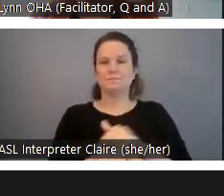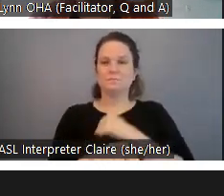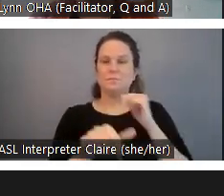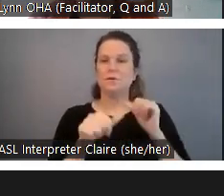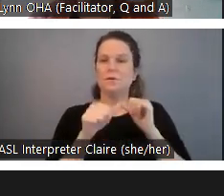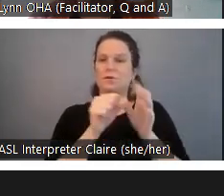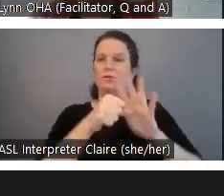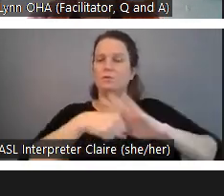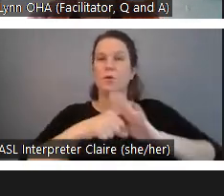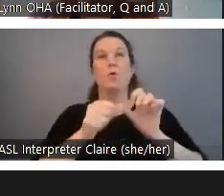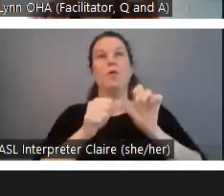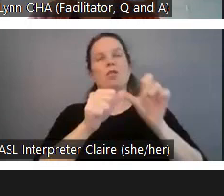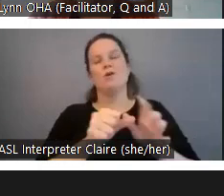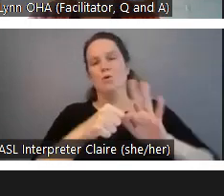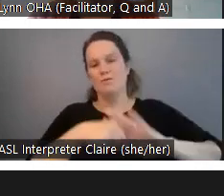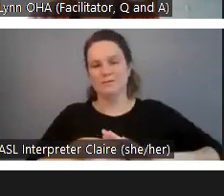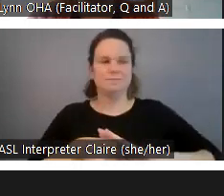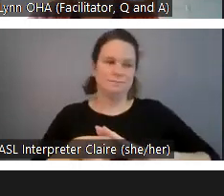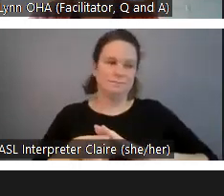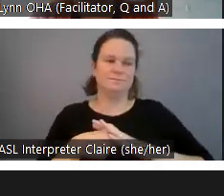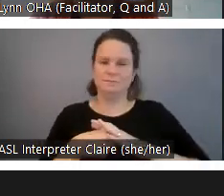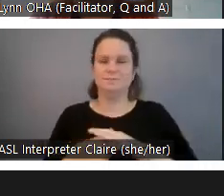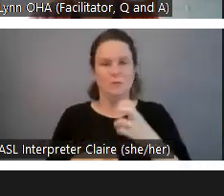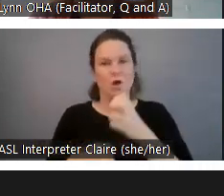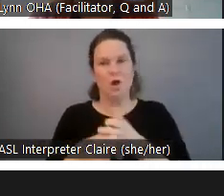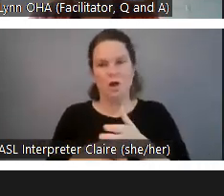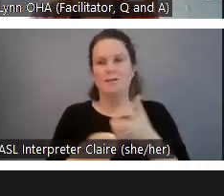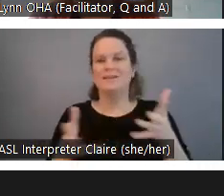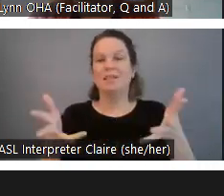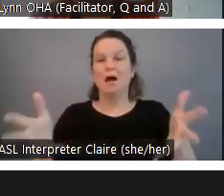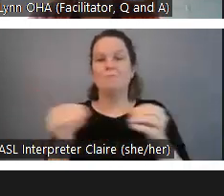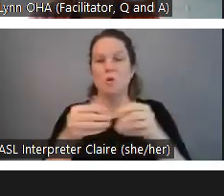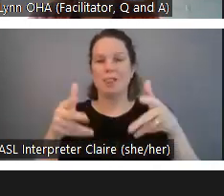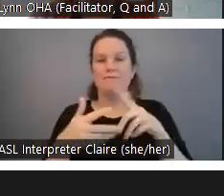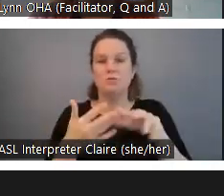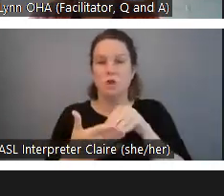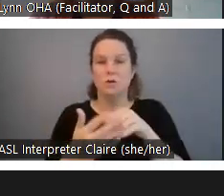long-lasting and there's still so much for us to learn from each other.